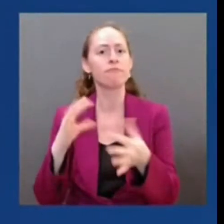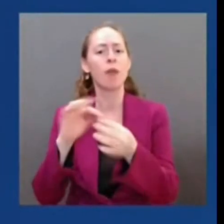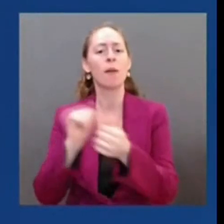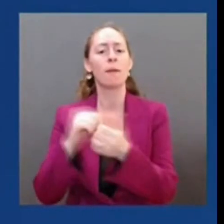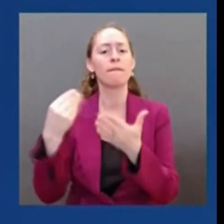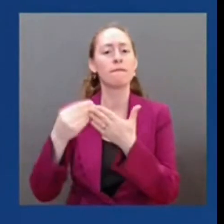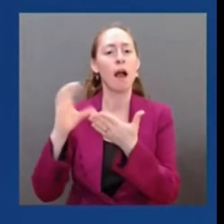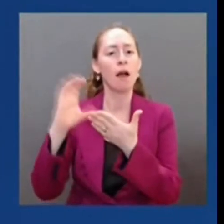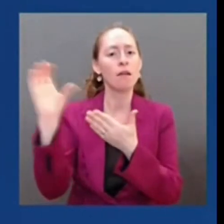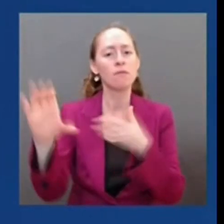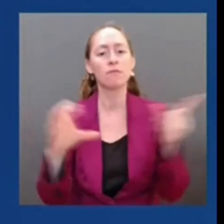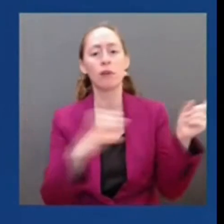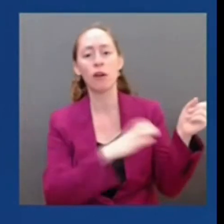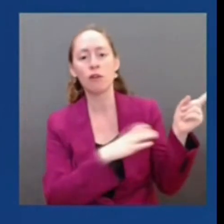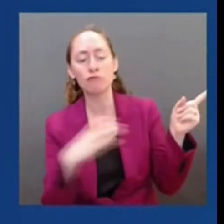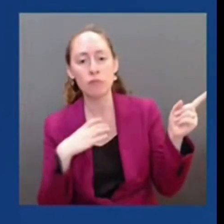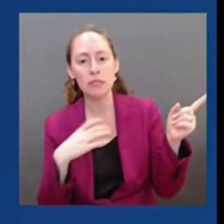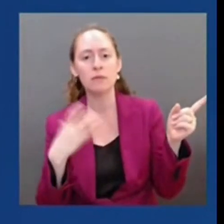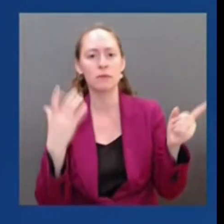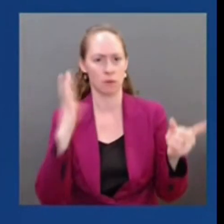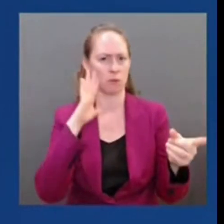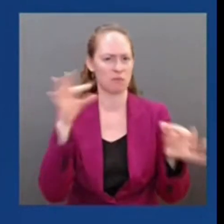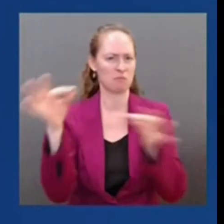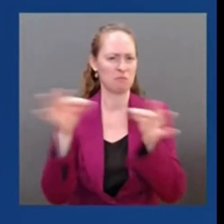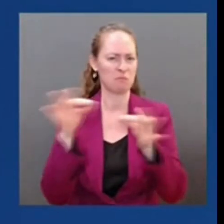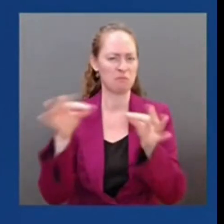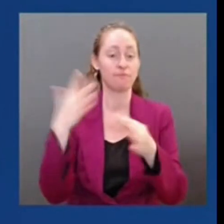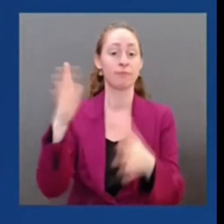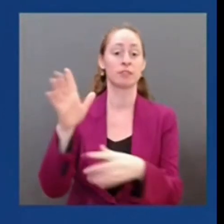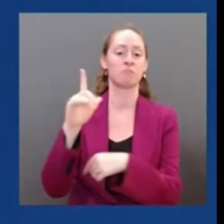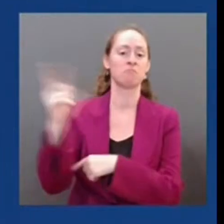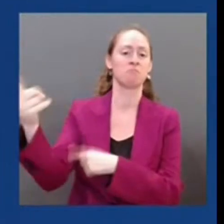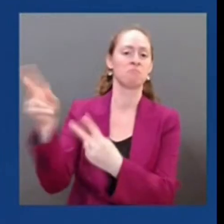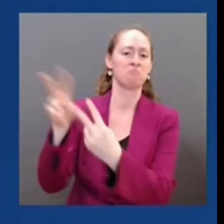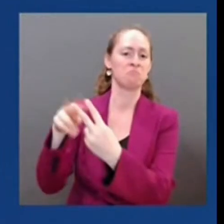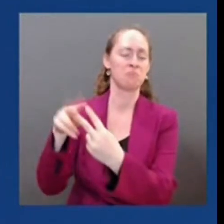OVER THE PAST FEW WEEKS. THEN I WANT TO TALK ABOUT FUNDING, AND CONGRESS, THEN I